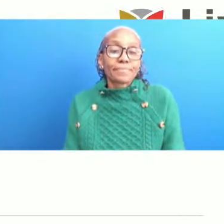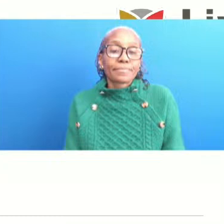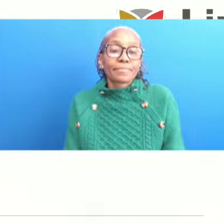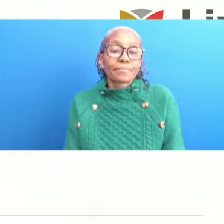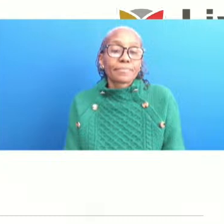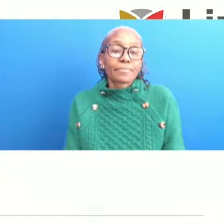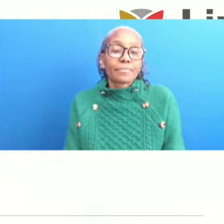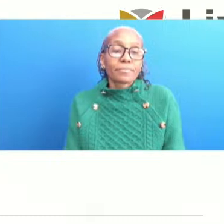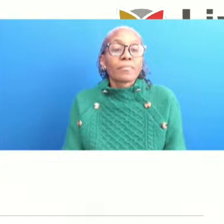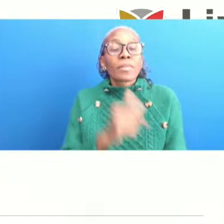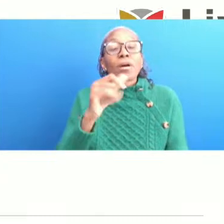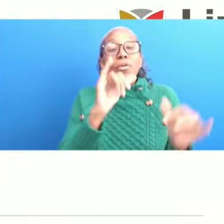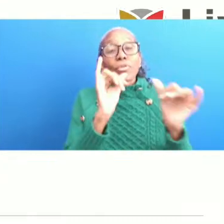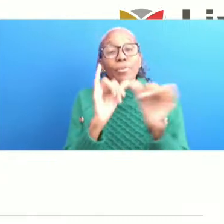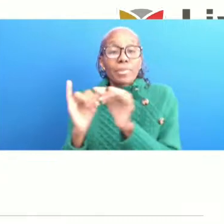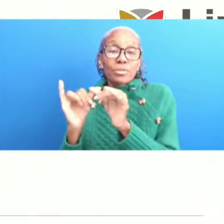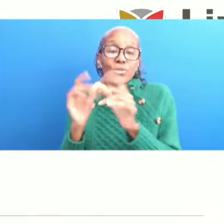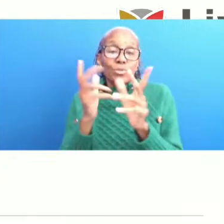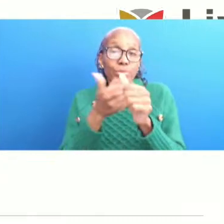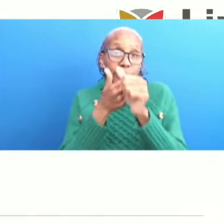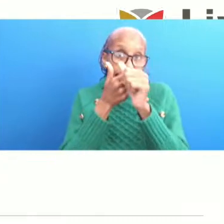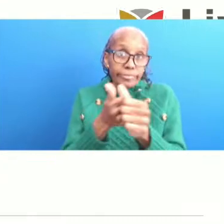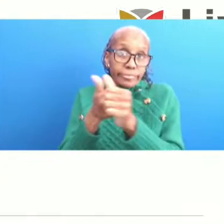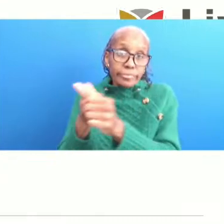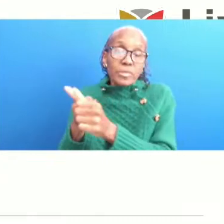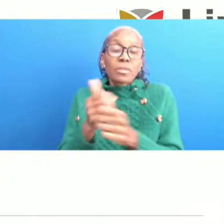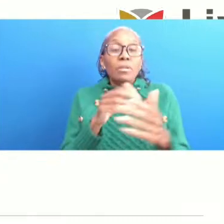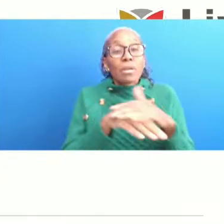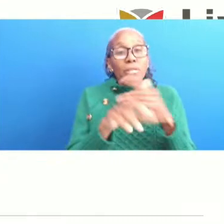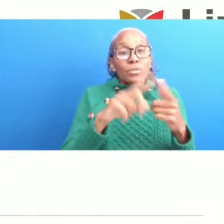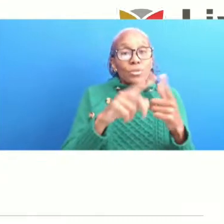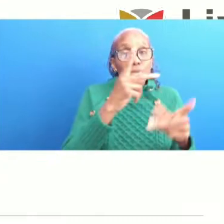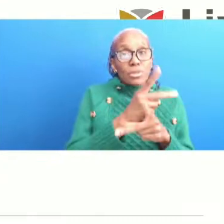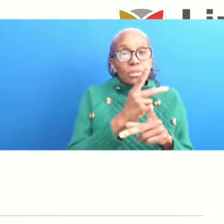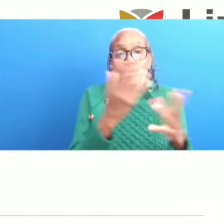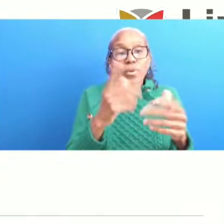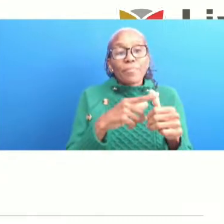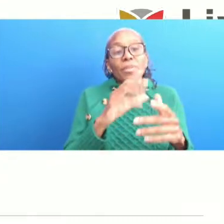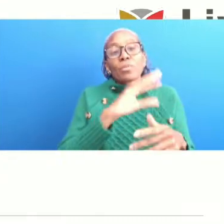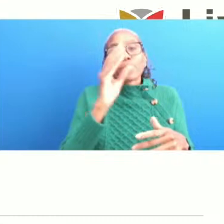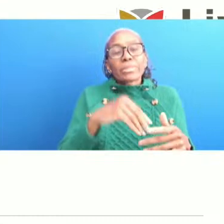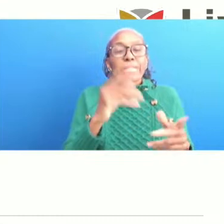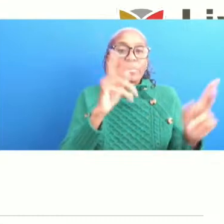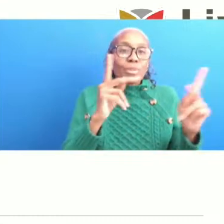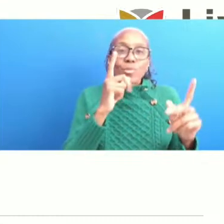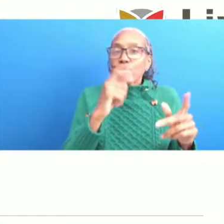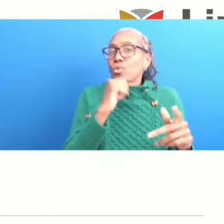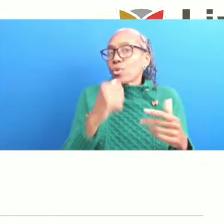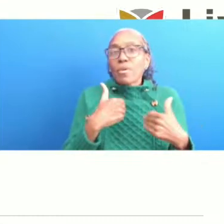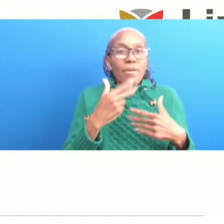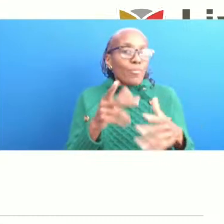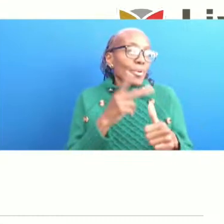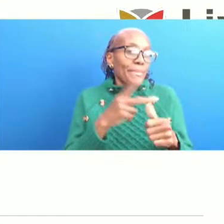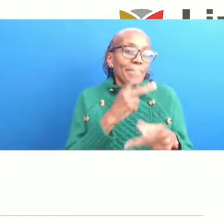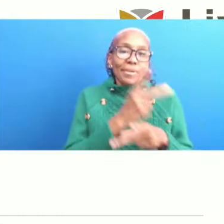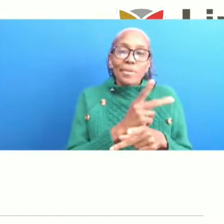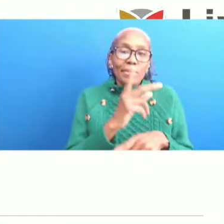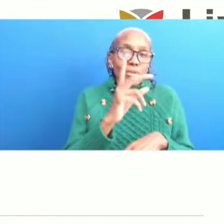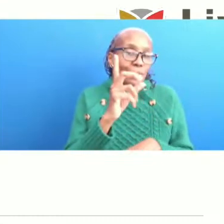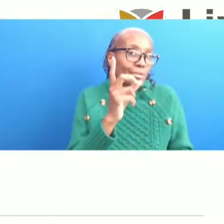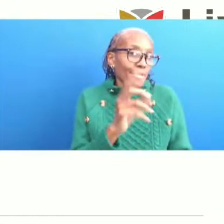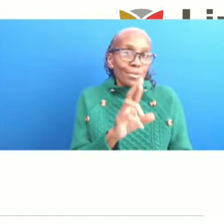HAS FOR US AS A COMMUNITY OTHER